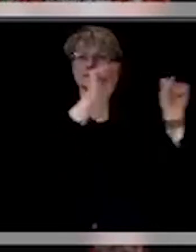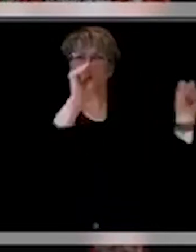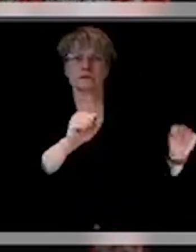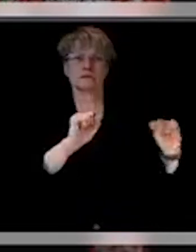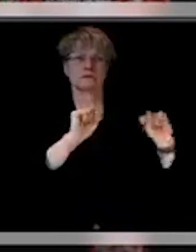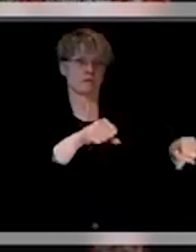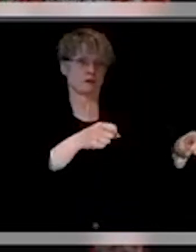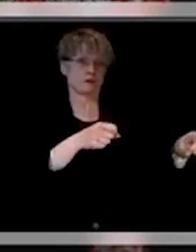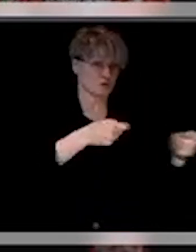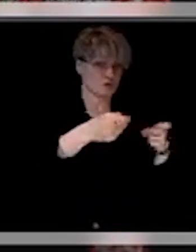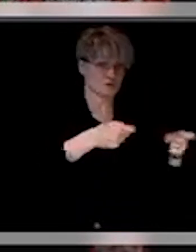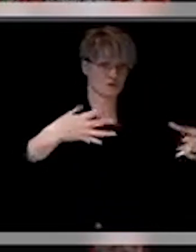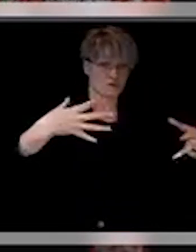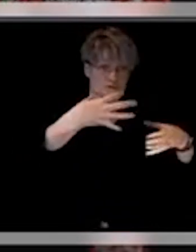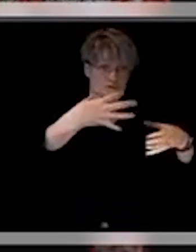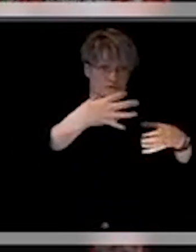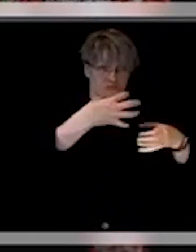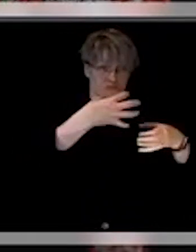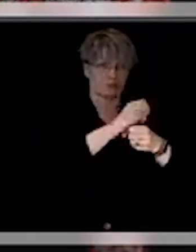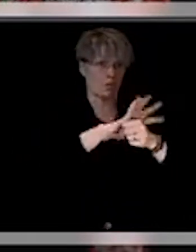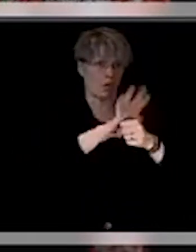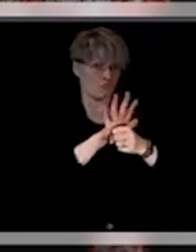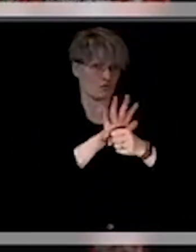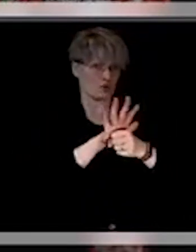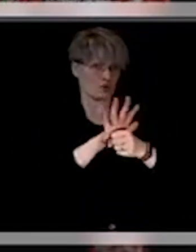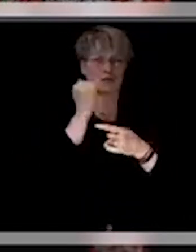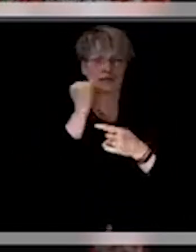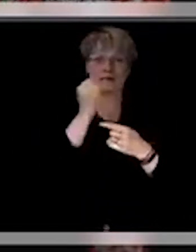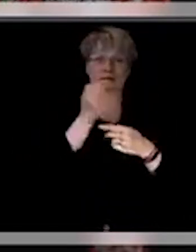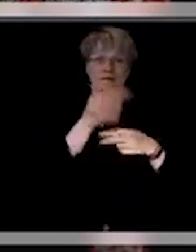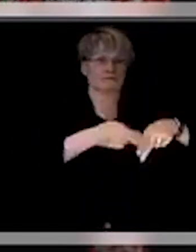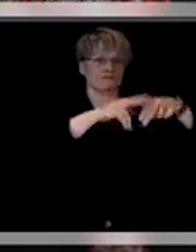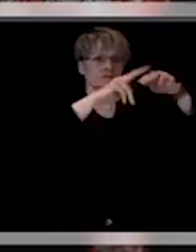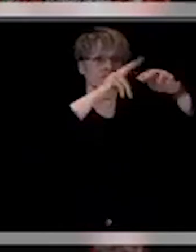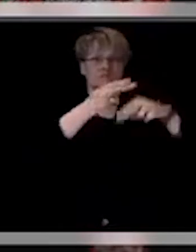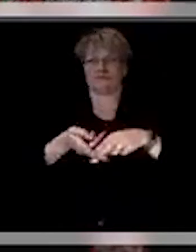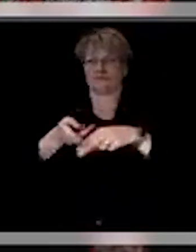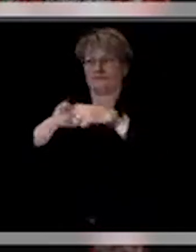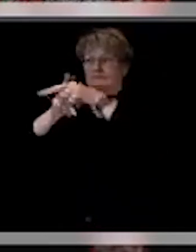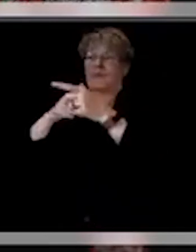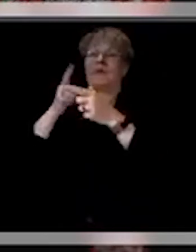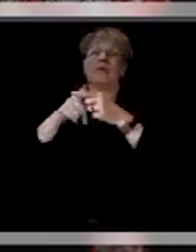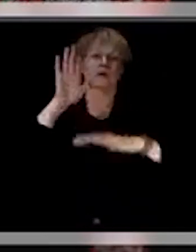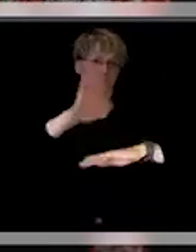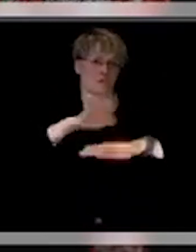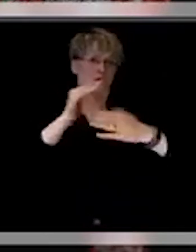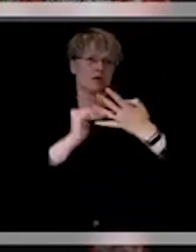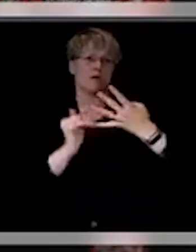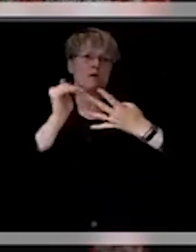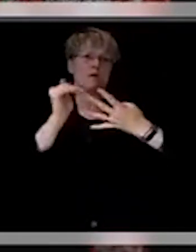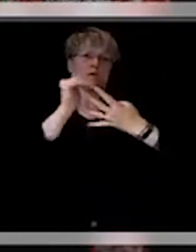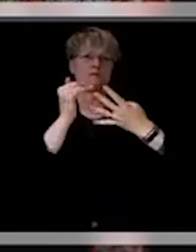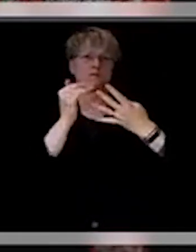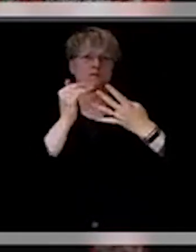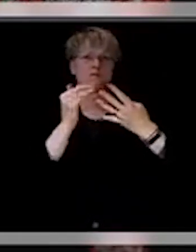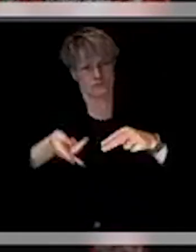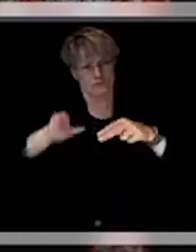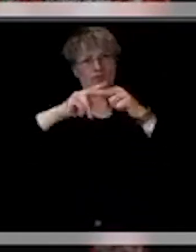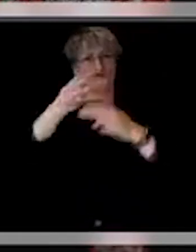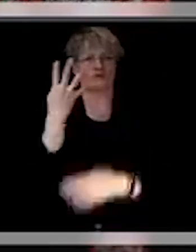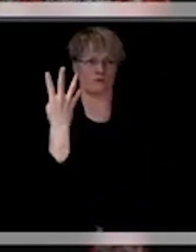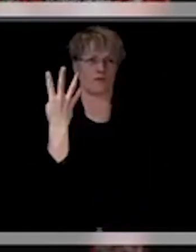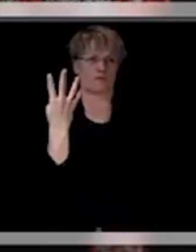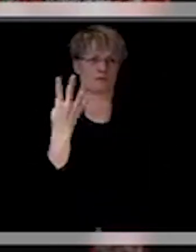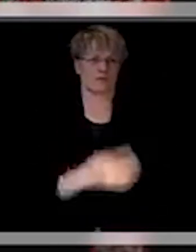those measures go up then the alert level will go up.